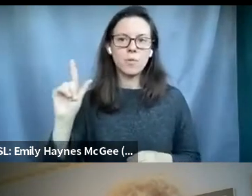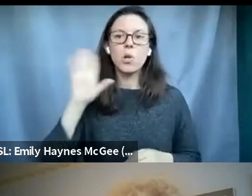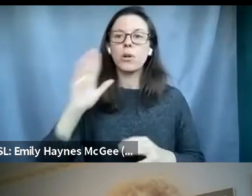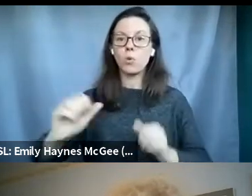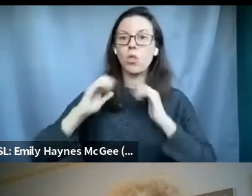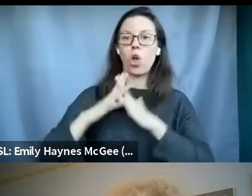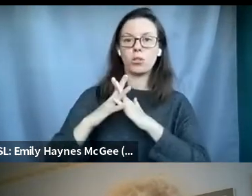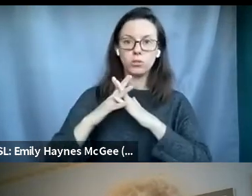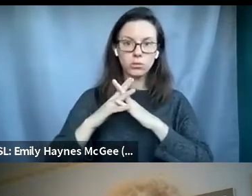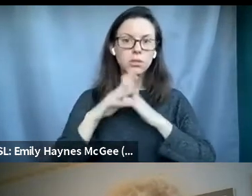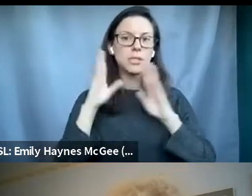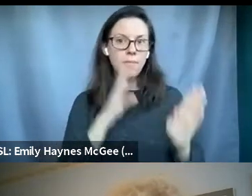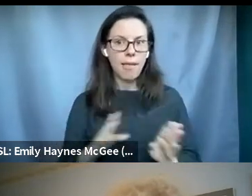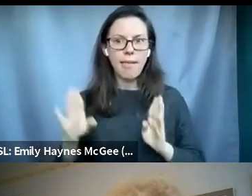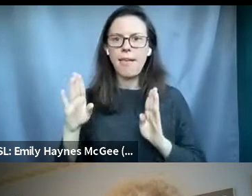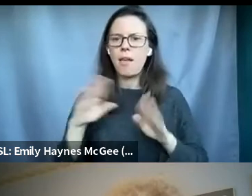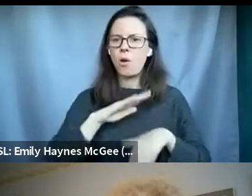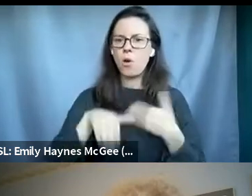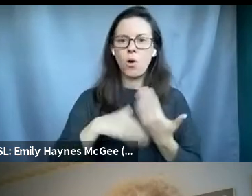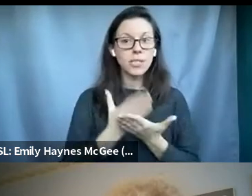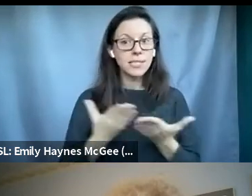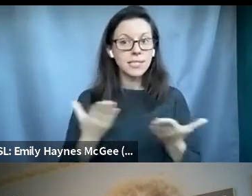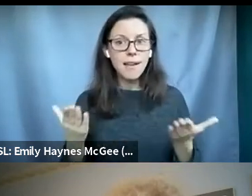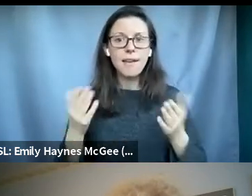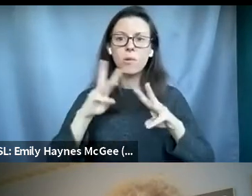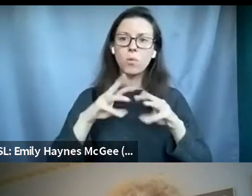So the plan was to have all of the supplies for the workshops, of course, visual arts